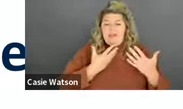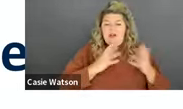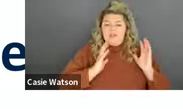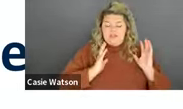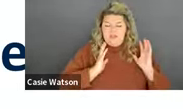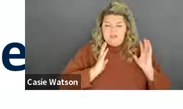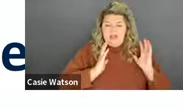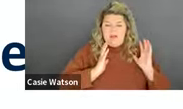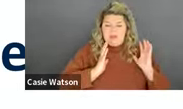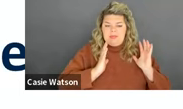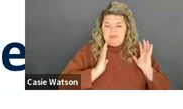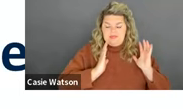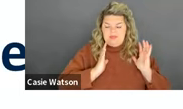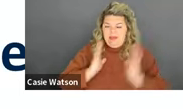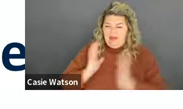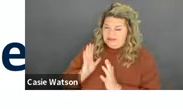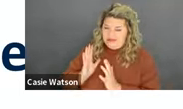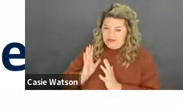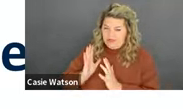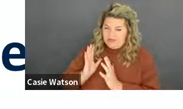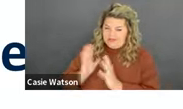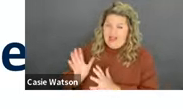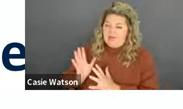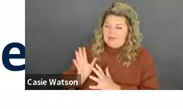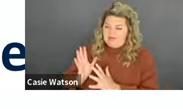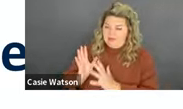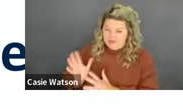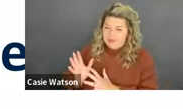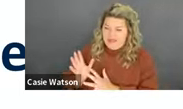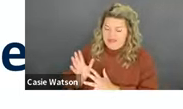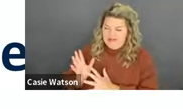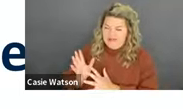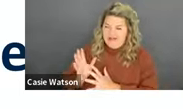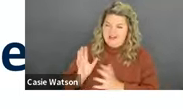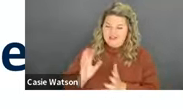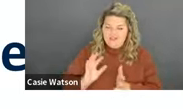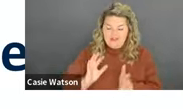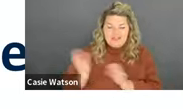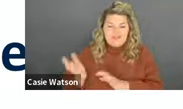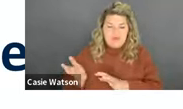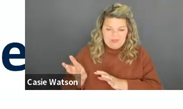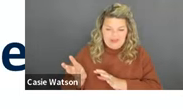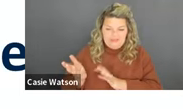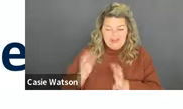and then all of a sudden you stop and ask the interpreter to stop interpreting, it's also very disruptive